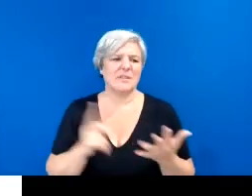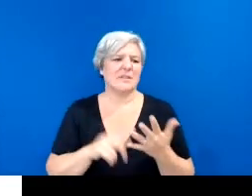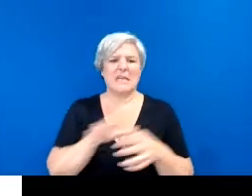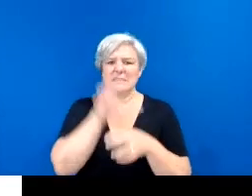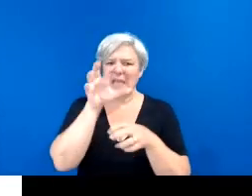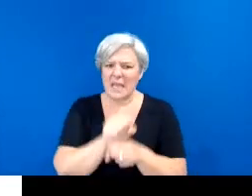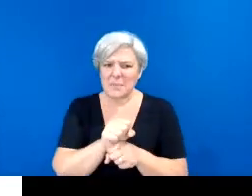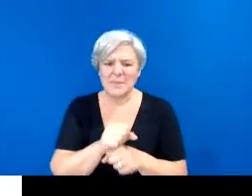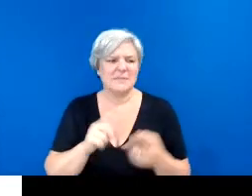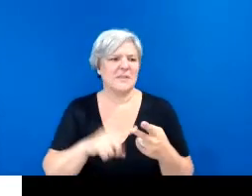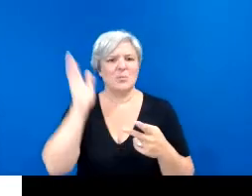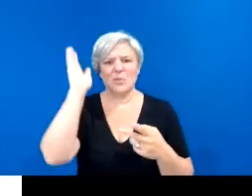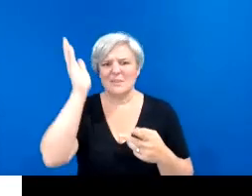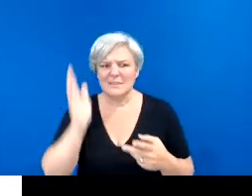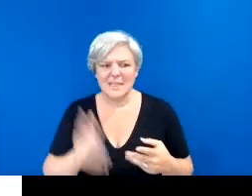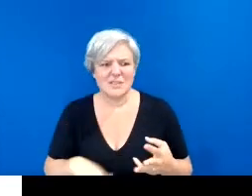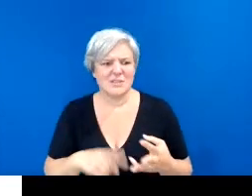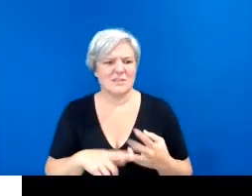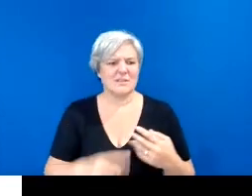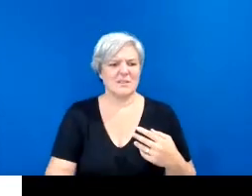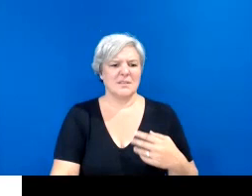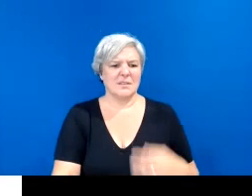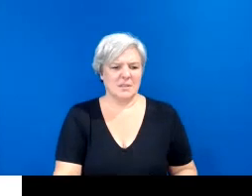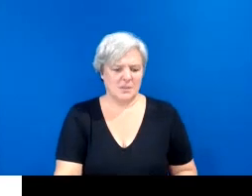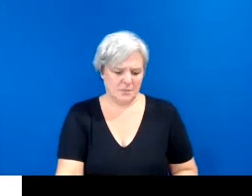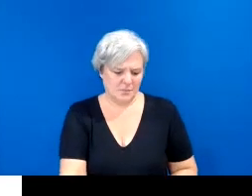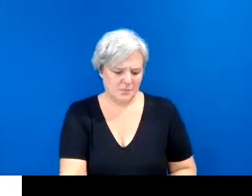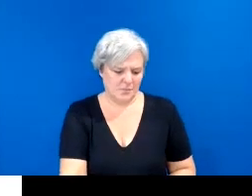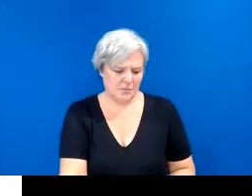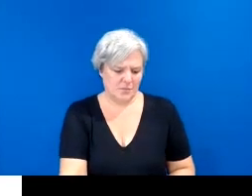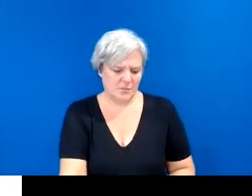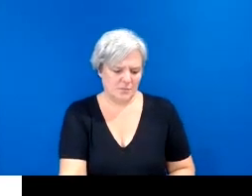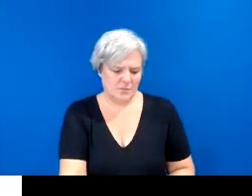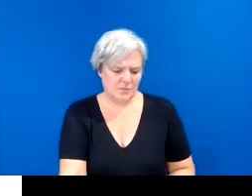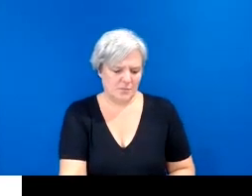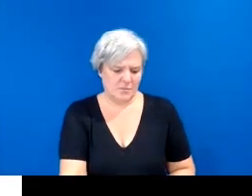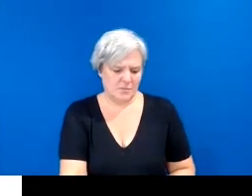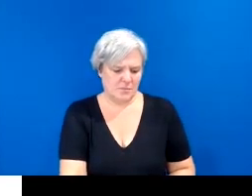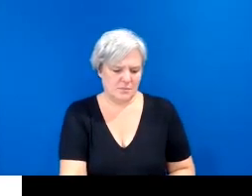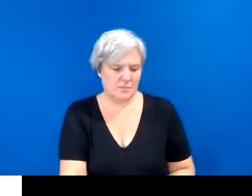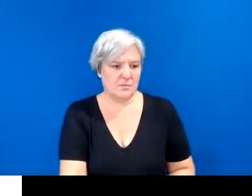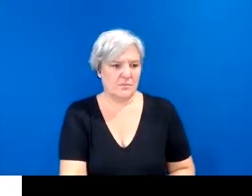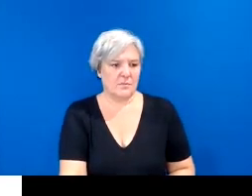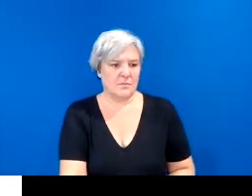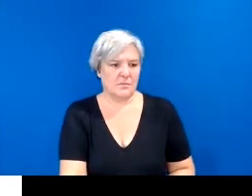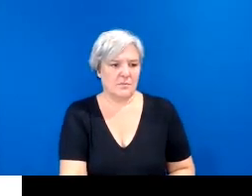presentations, all kinds of OER resources. You can usually just filter by subject and education level,